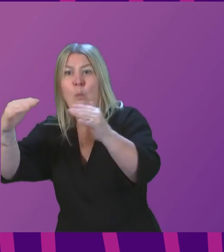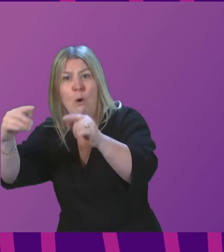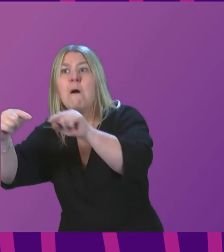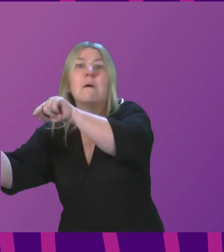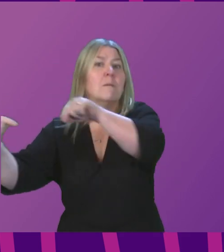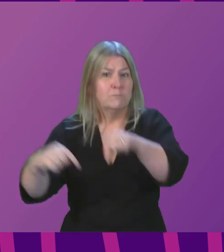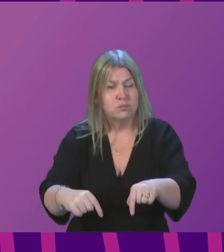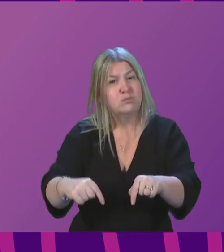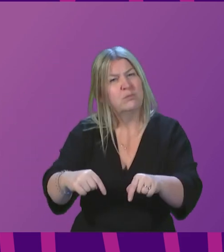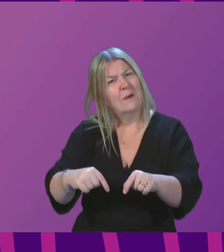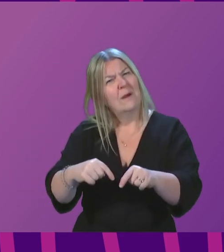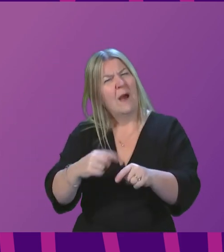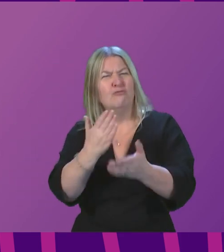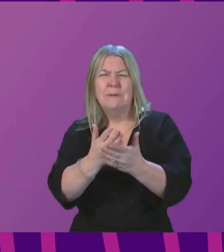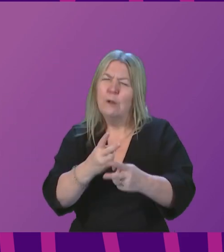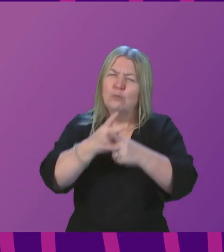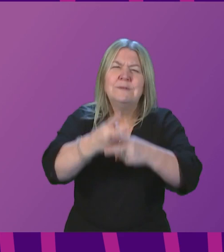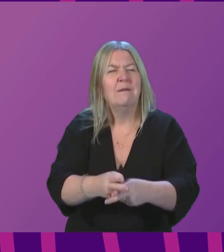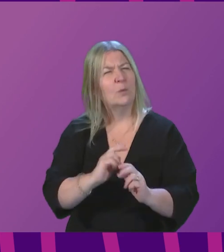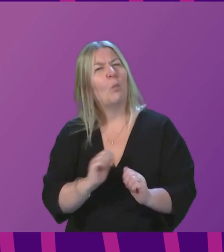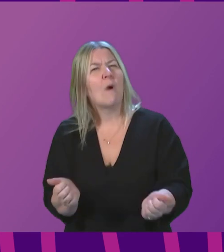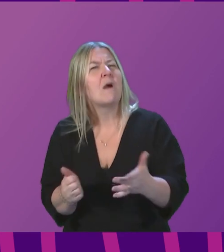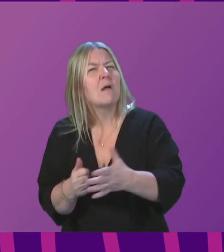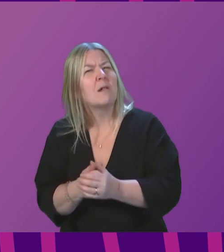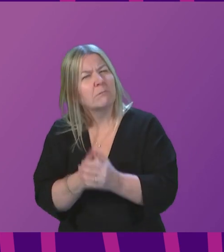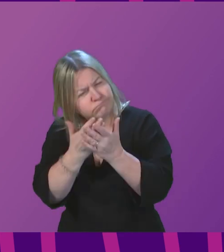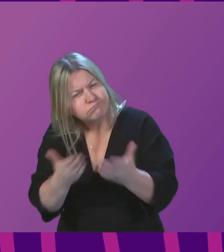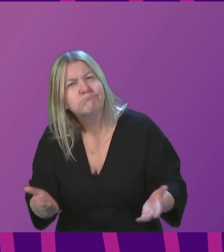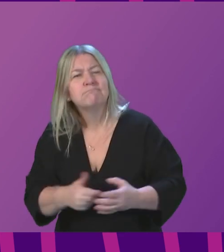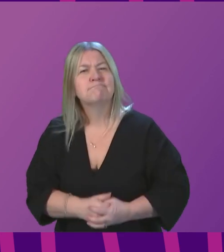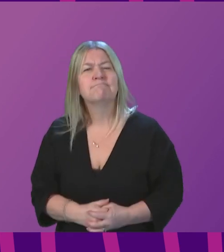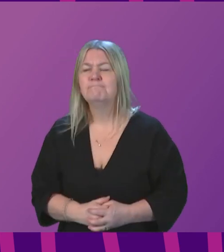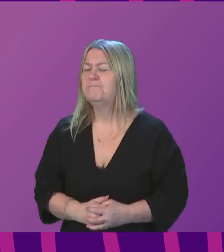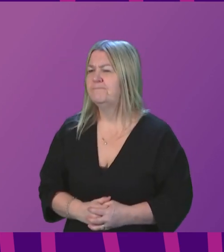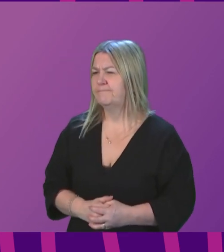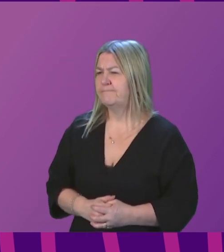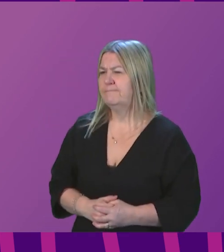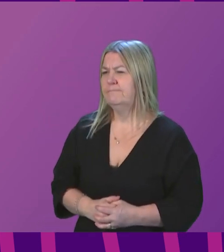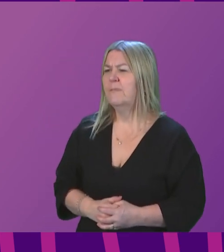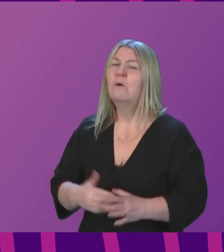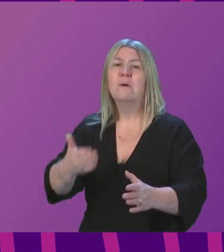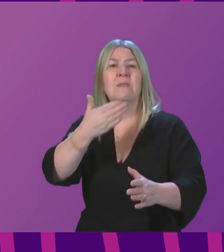There is a lot of detail in that question and I undertake to ask the relevant minister